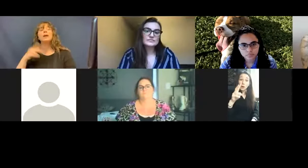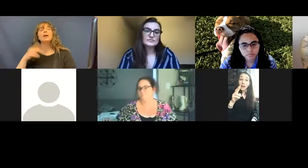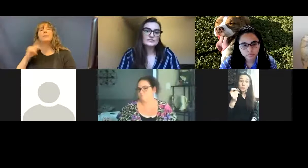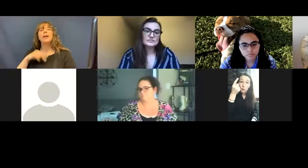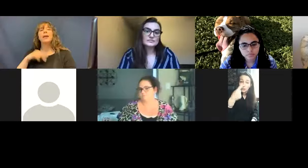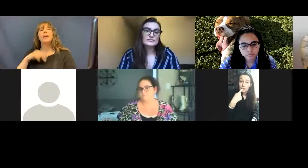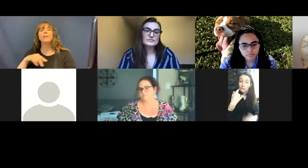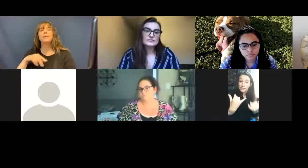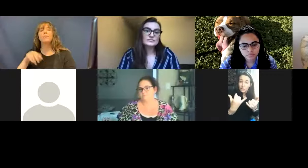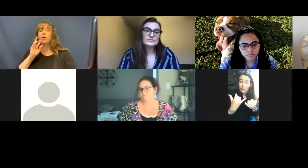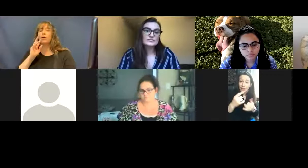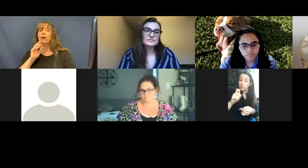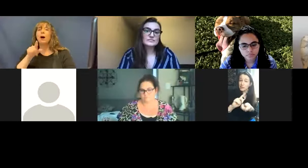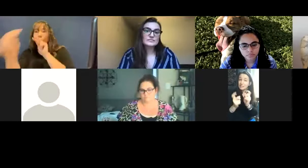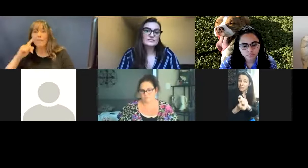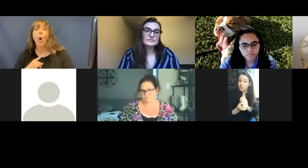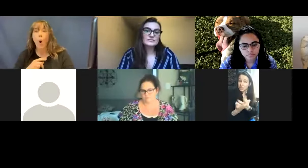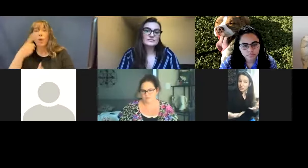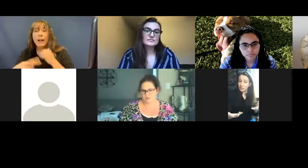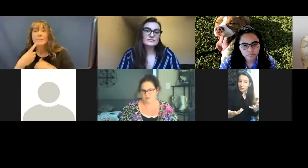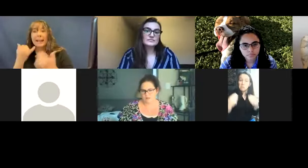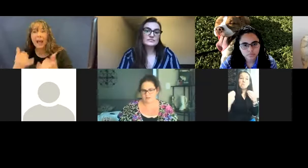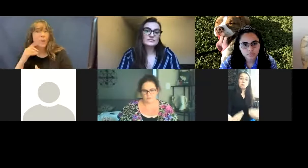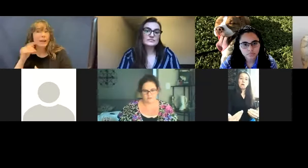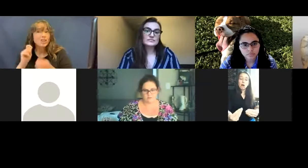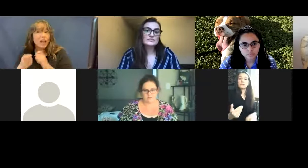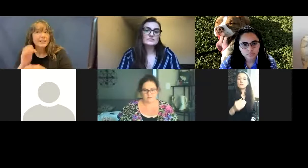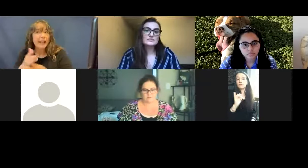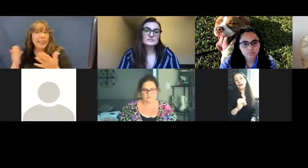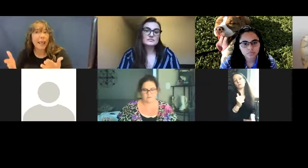Okay. Do you understand what I'm saying right now? Do I need to change anything? That was